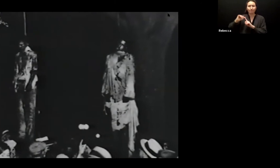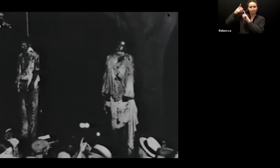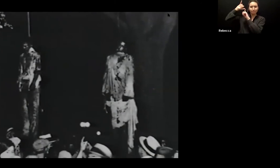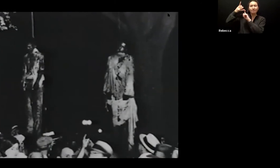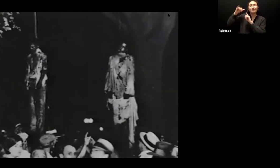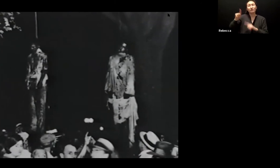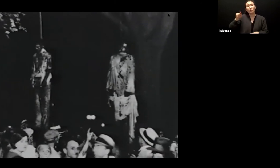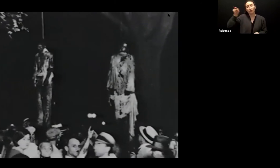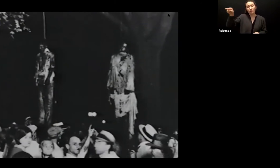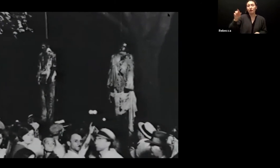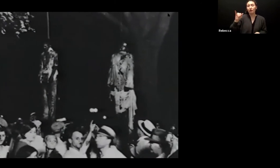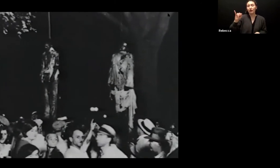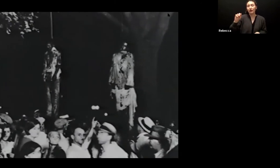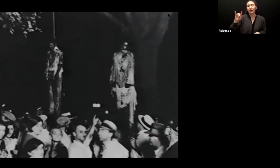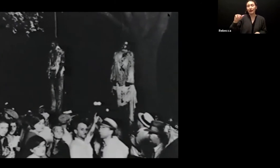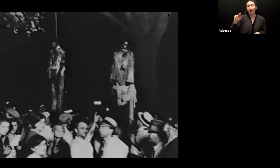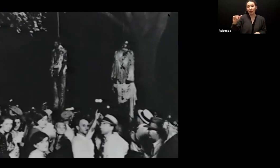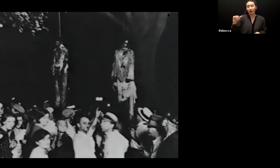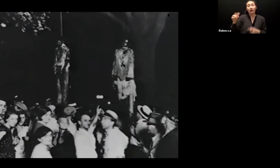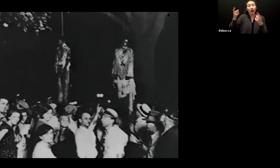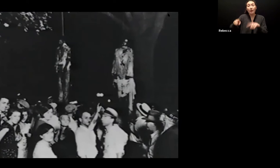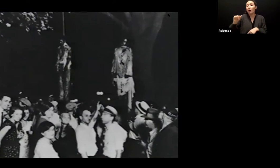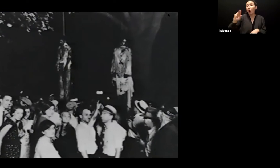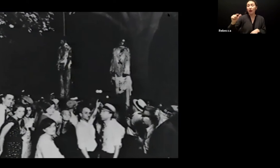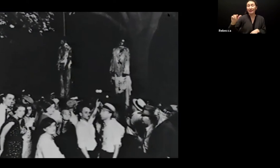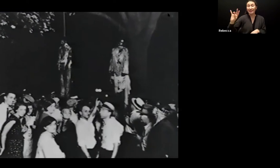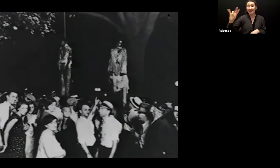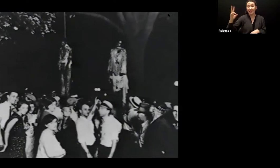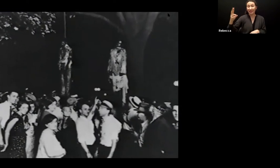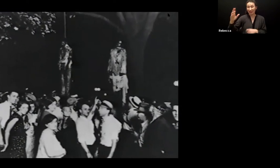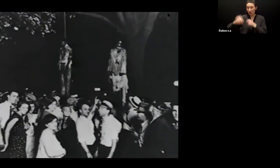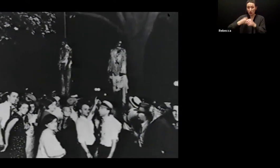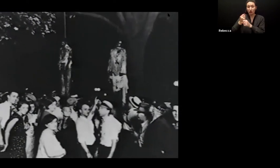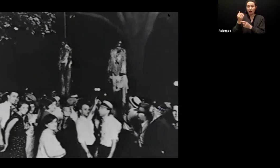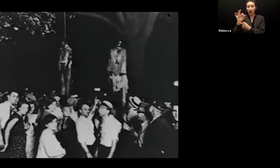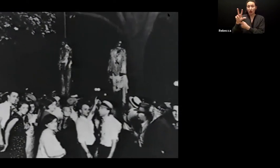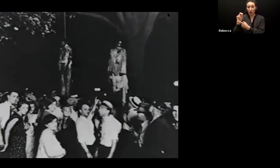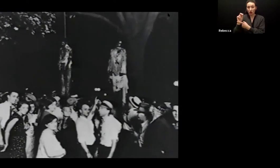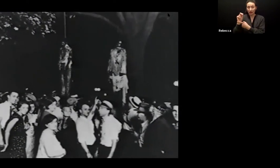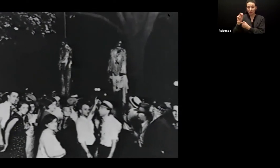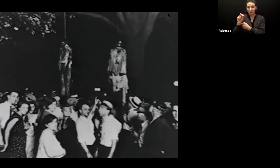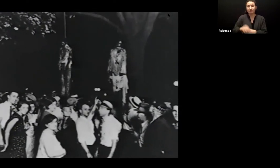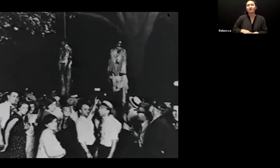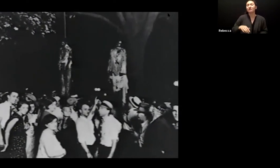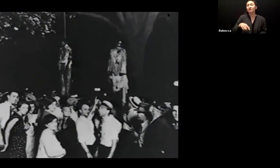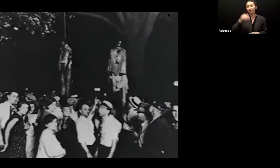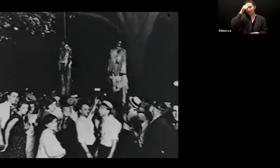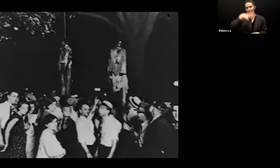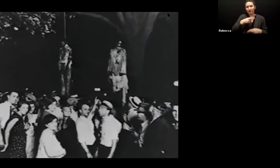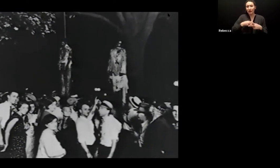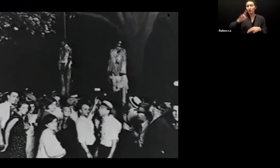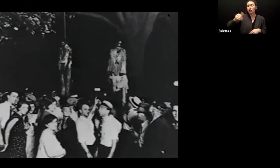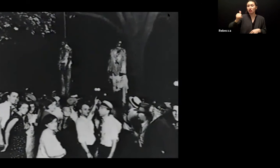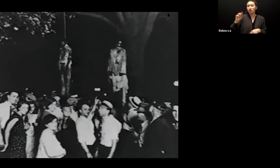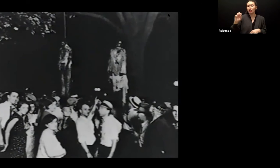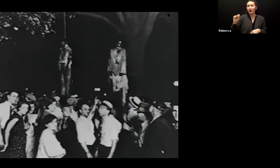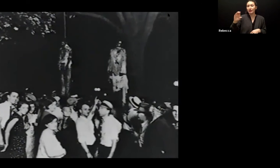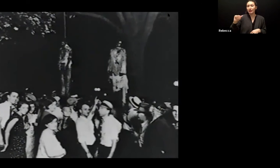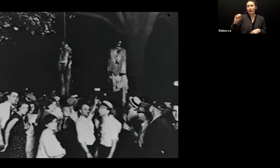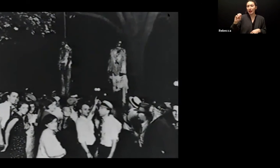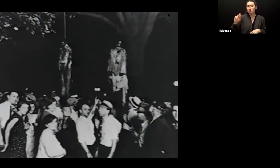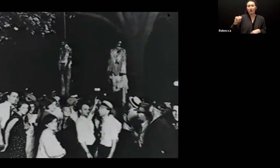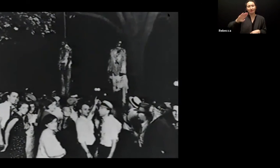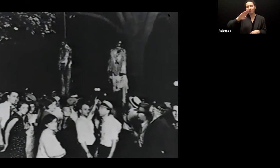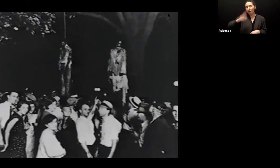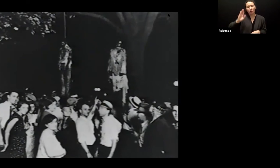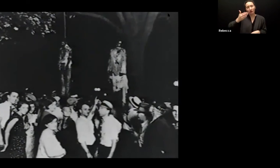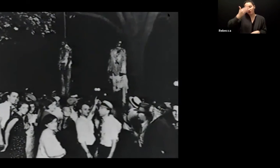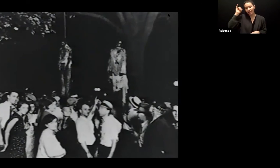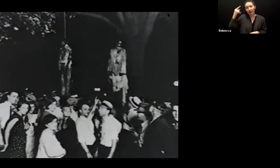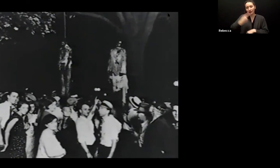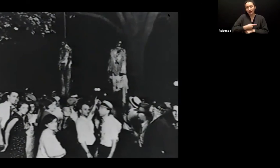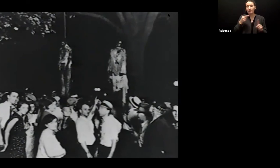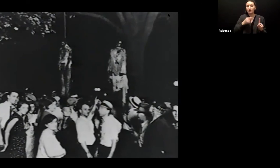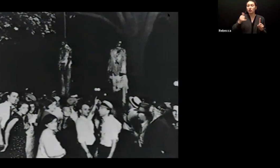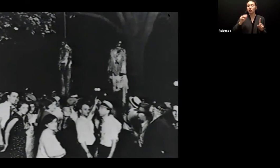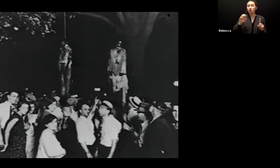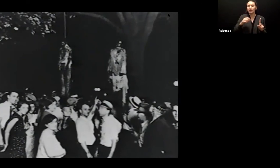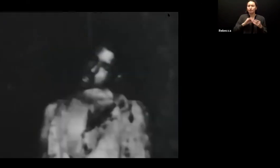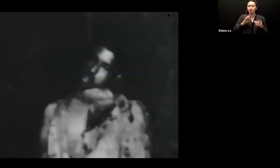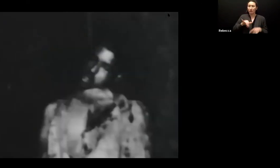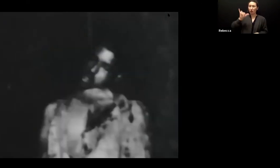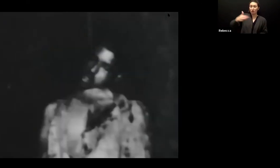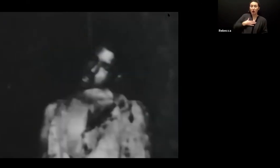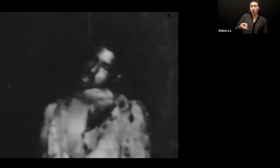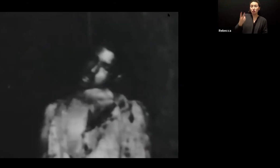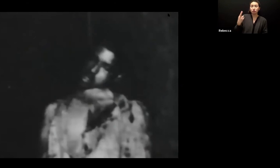The victims have been African-Americans, Mormon missionaries to Tennessee, Italians